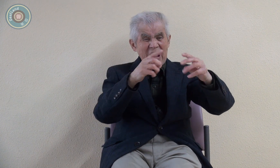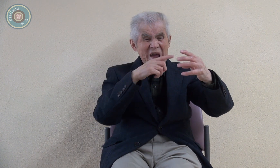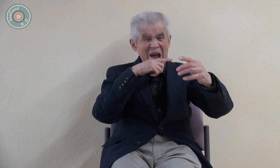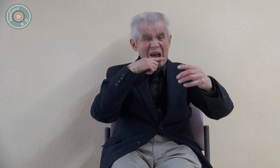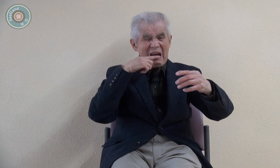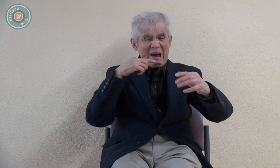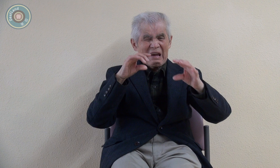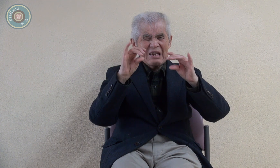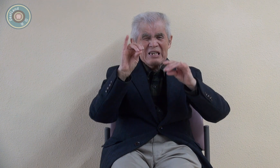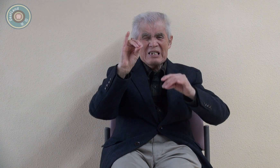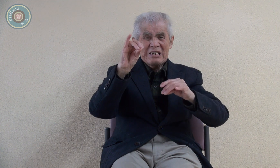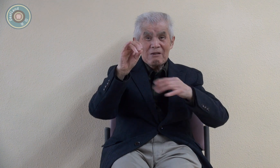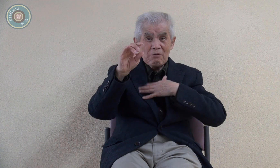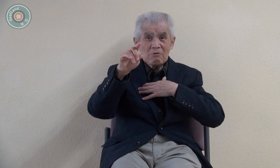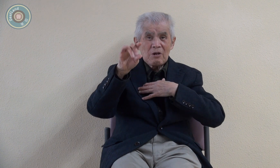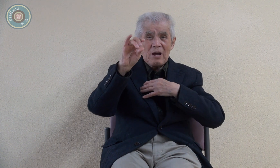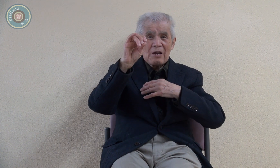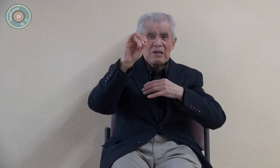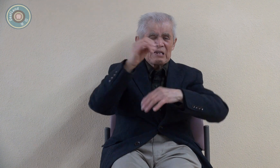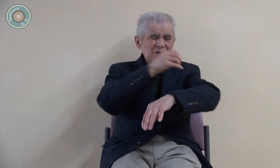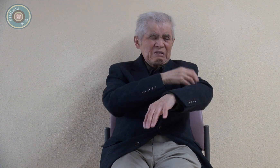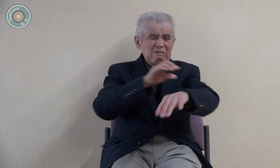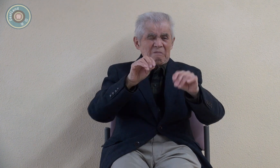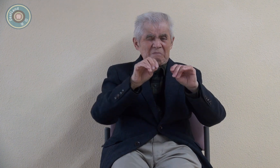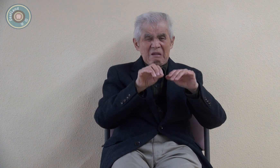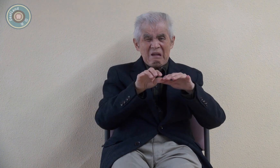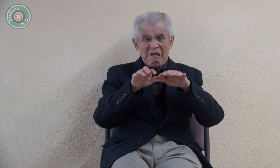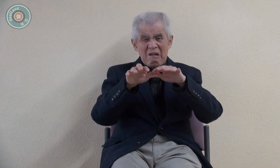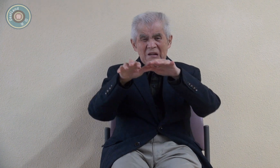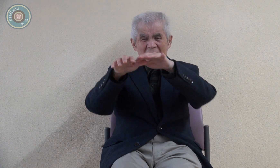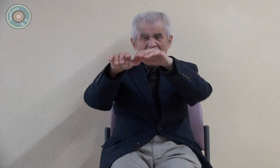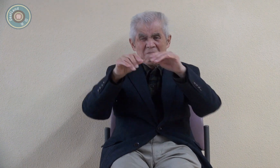Bright red blood was flowing in the river